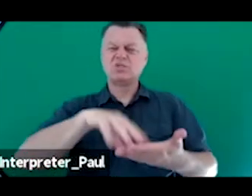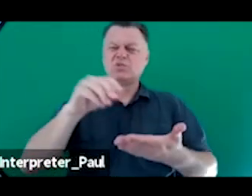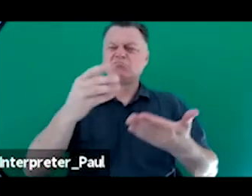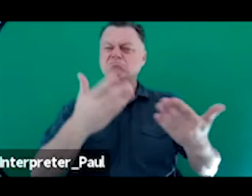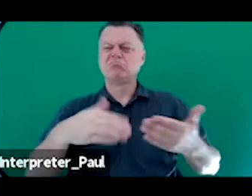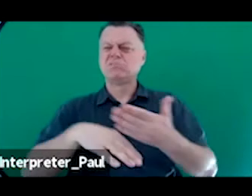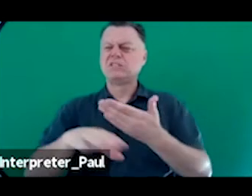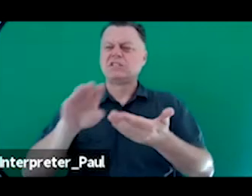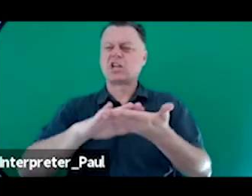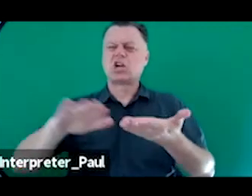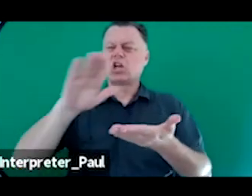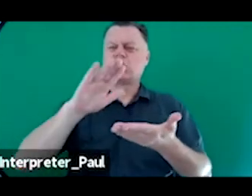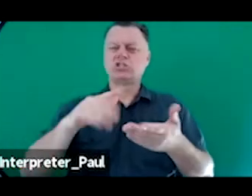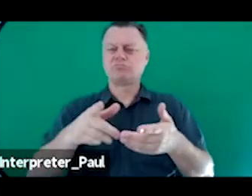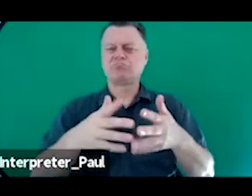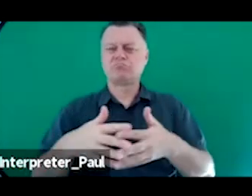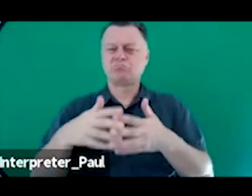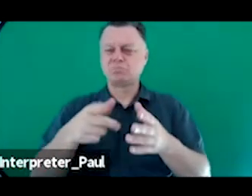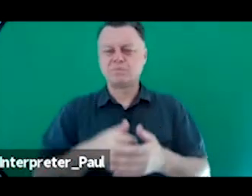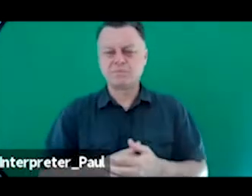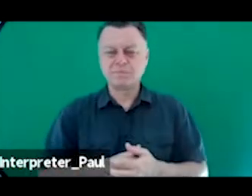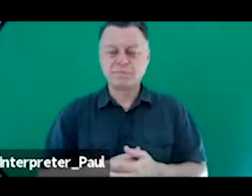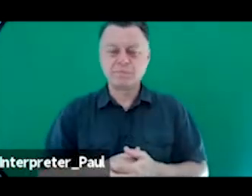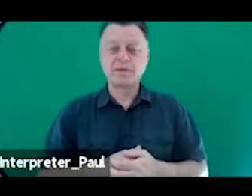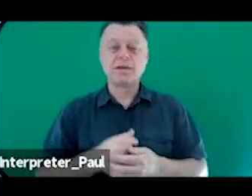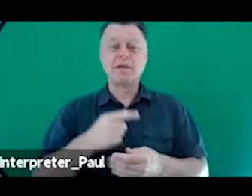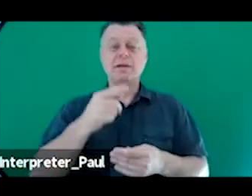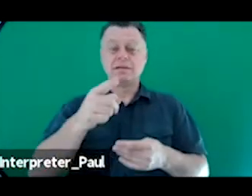On the screen are some words also, universal design for learning,